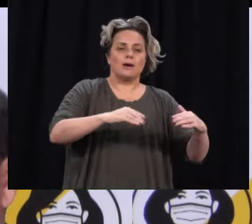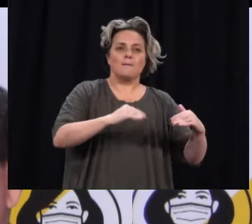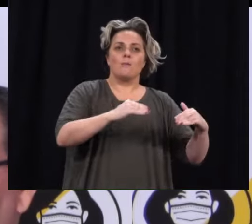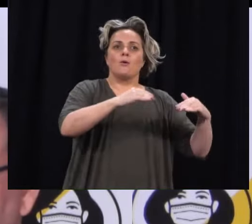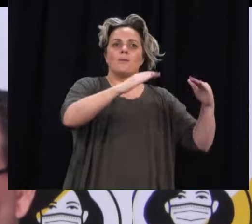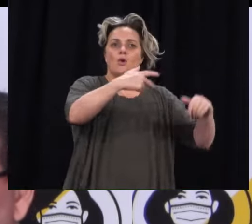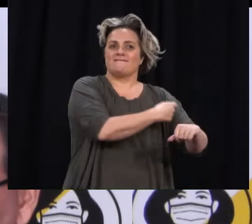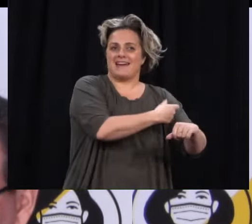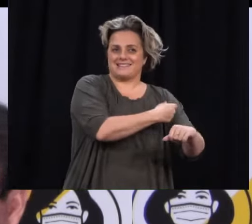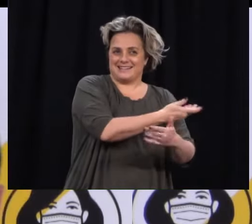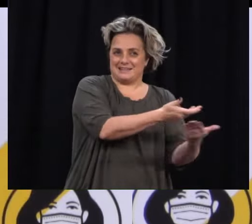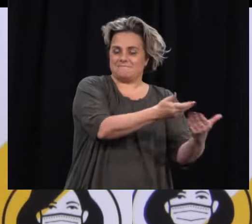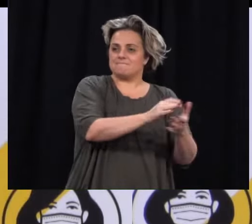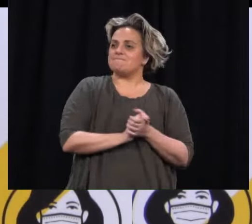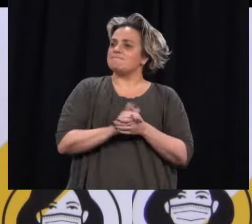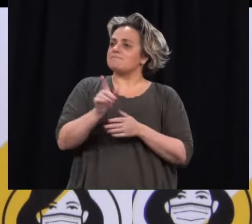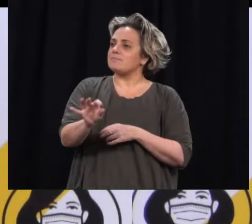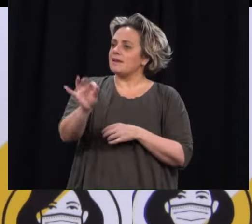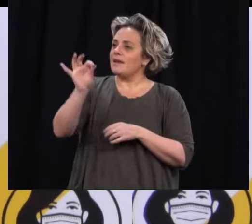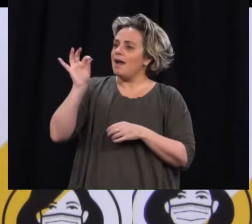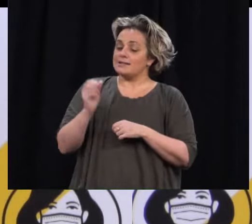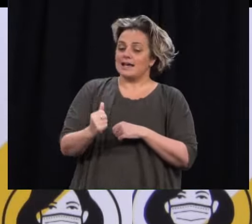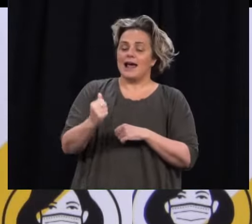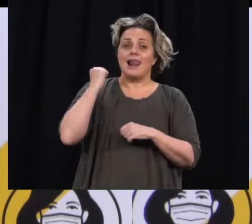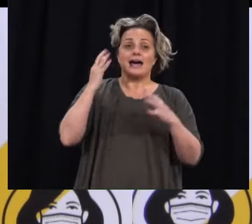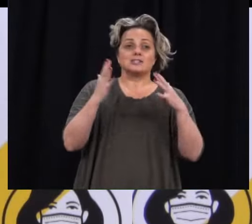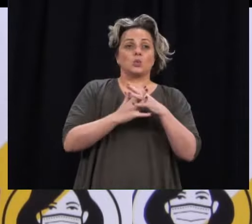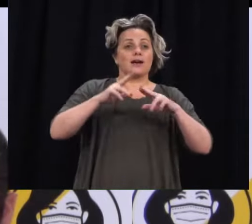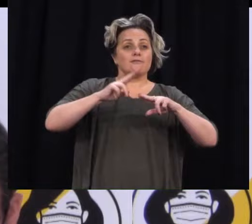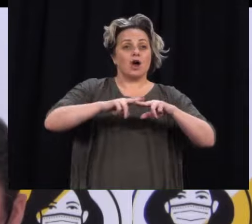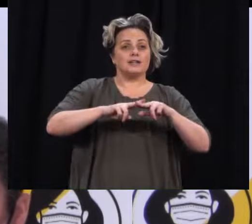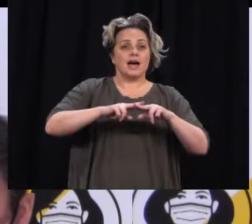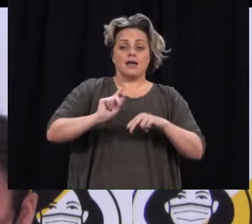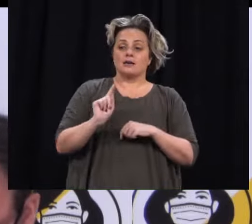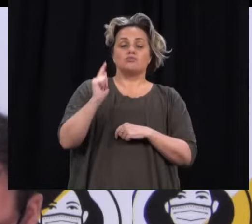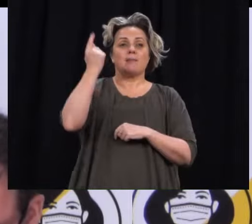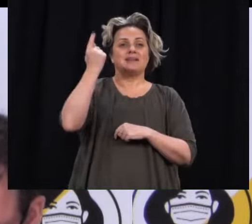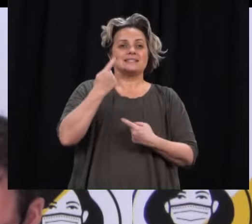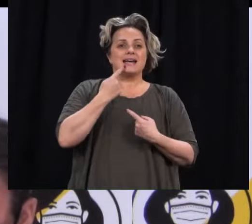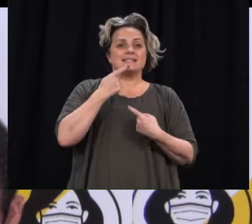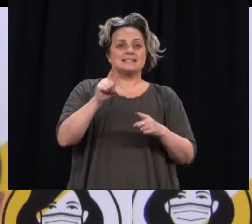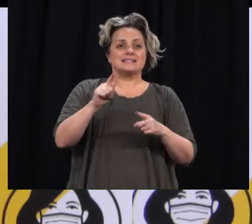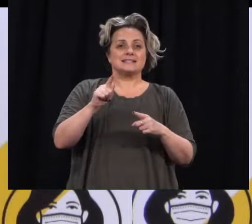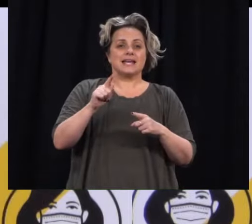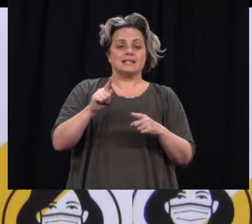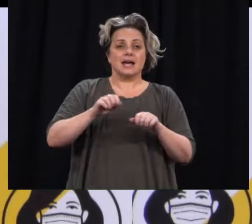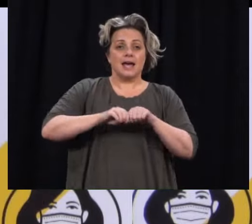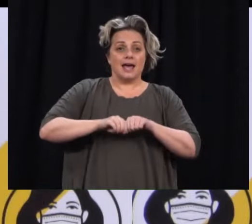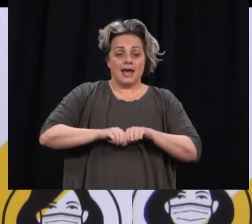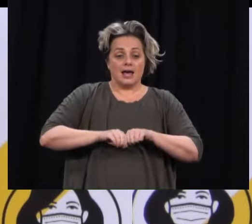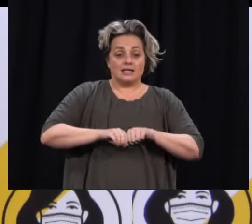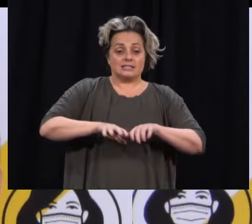populations. So you can expect to see those groups really ramping their work up. I will just come down to Joseph.